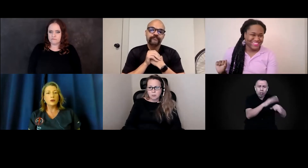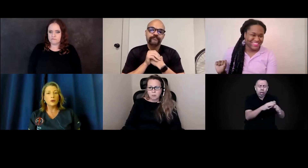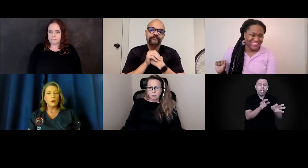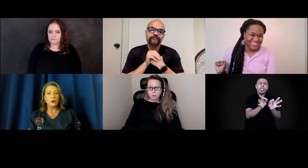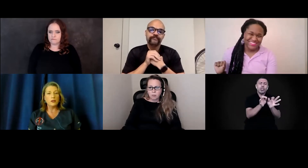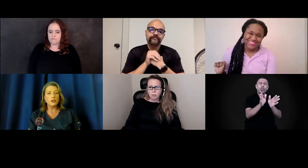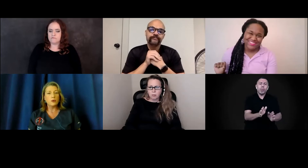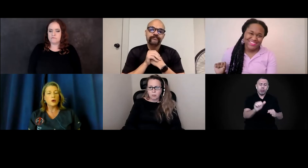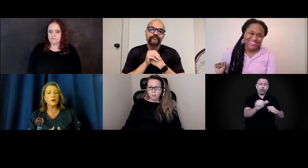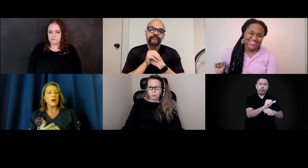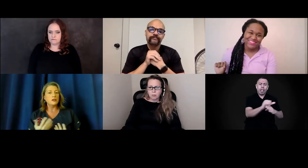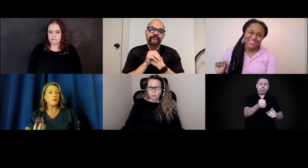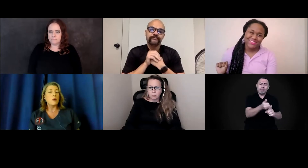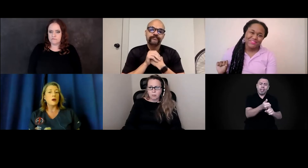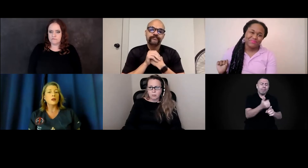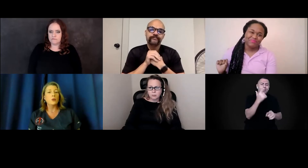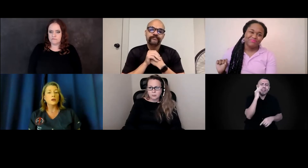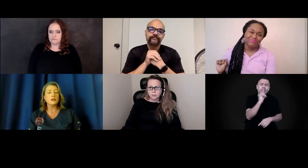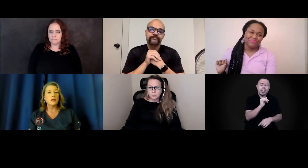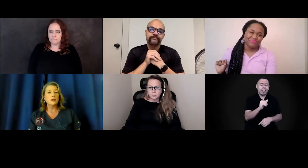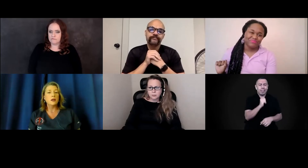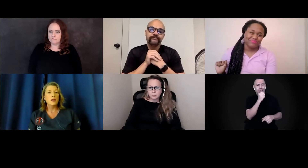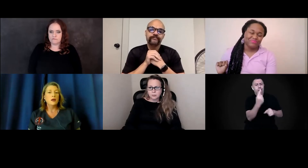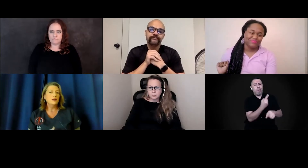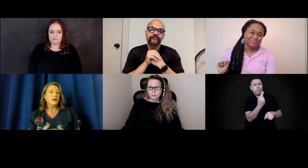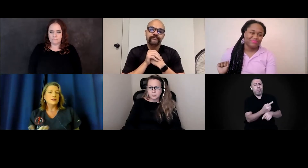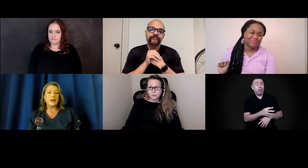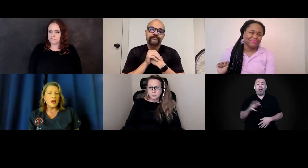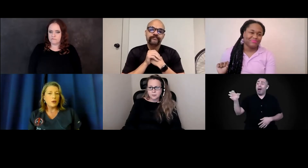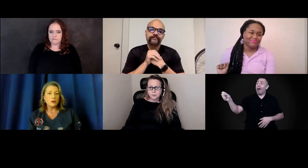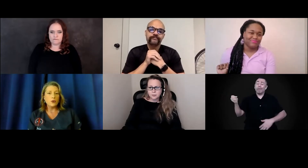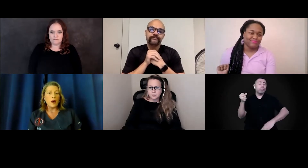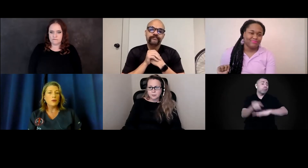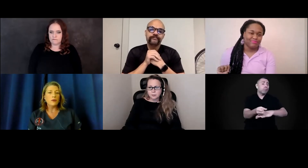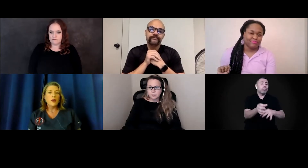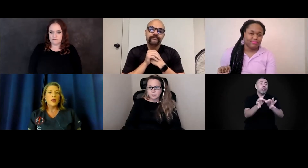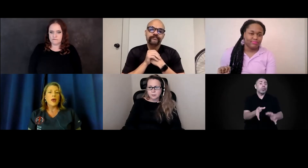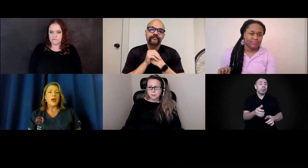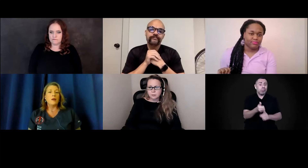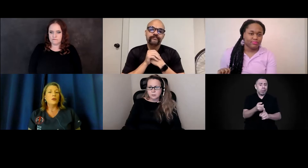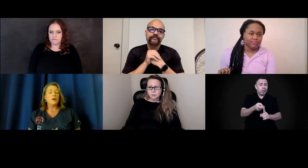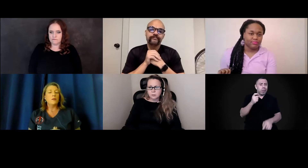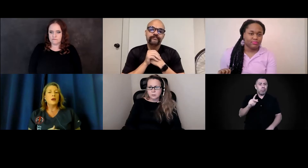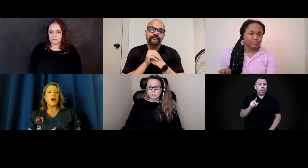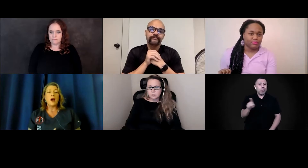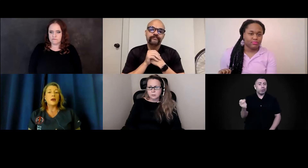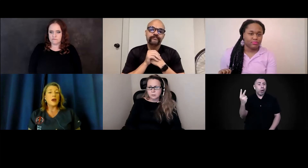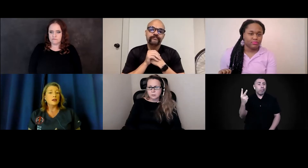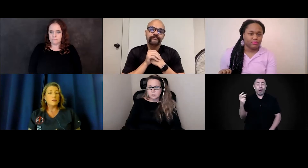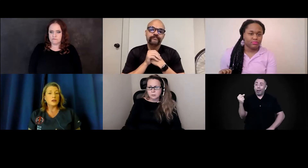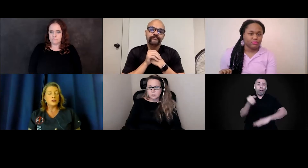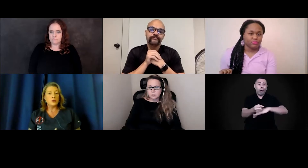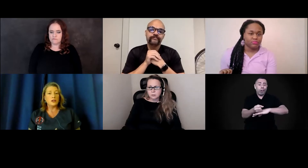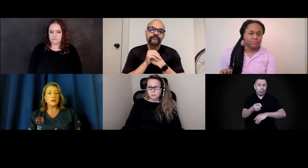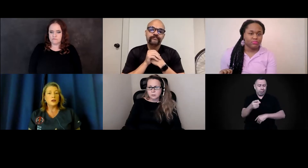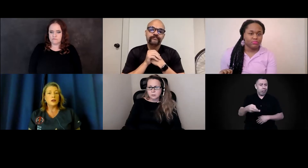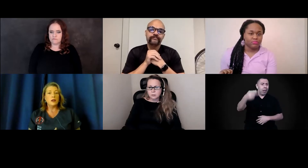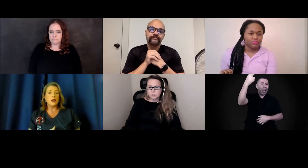to pull an interpreter that's primarily worked in K-12 and put them in a high academic situation,